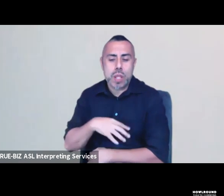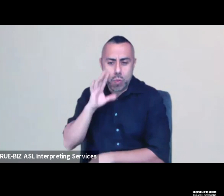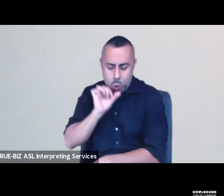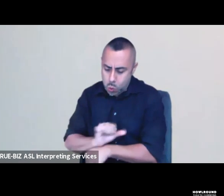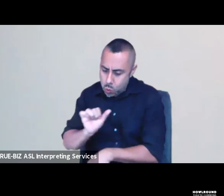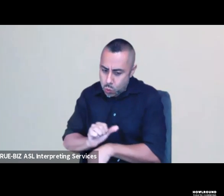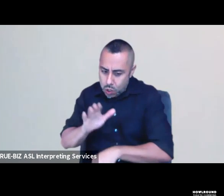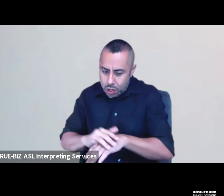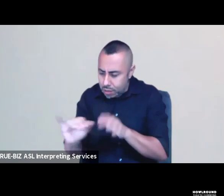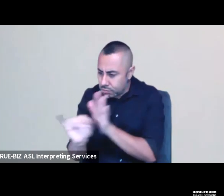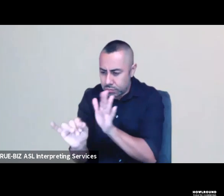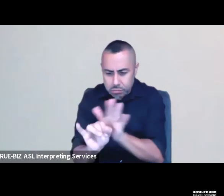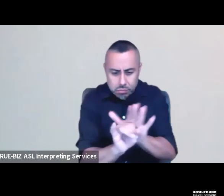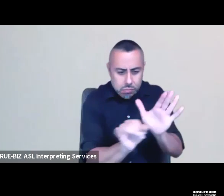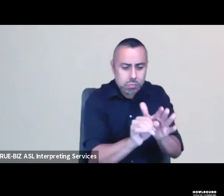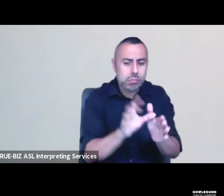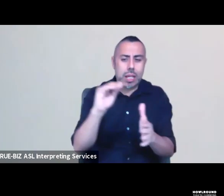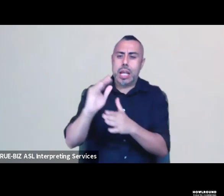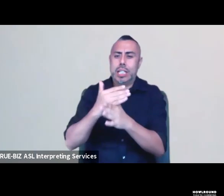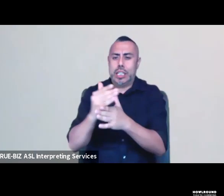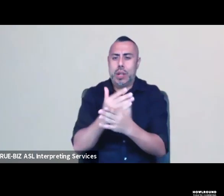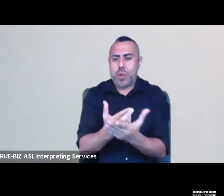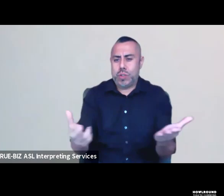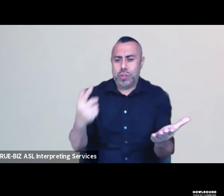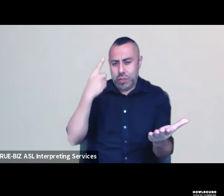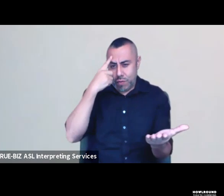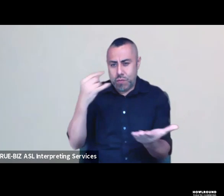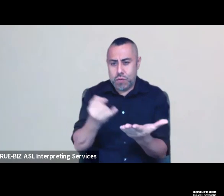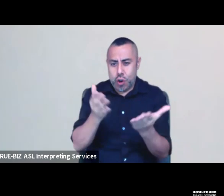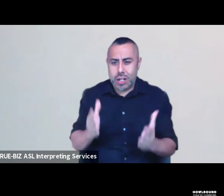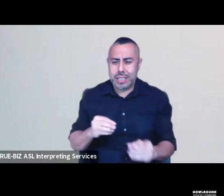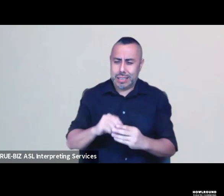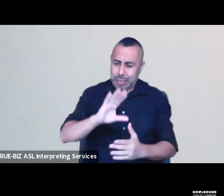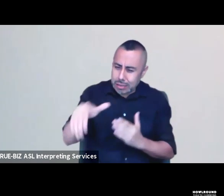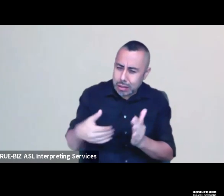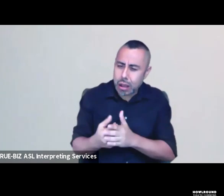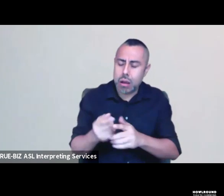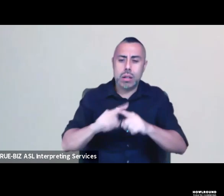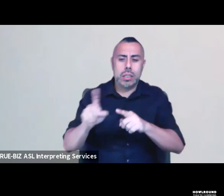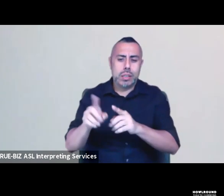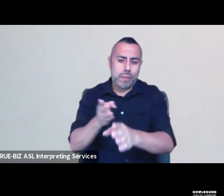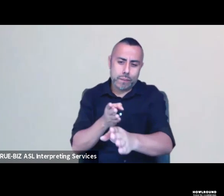for artists in all different fields. Tonight, we wanted to share some ideas